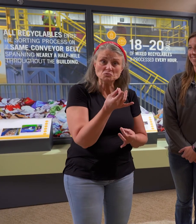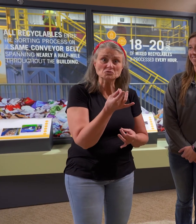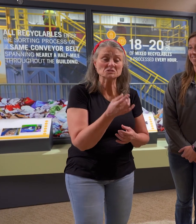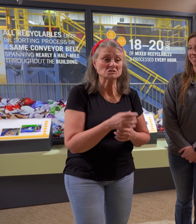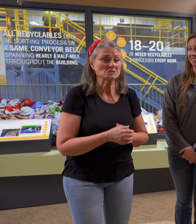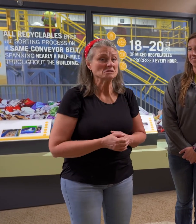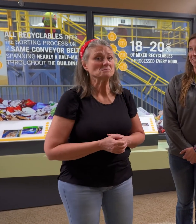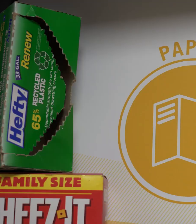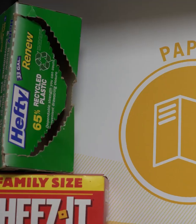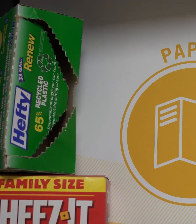Oh, interesting.